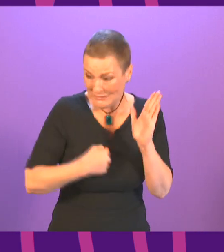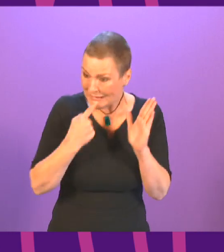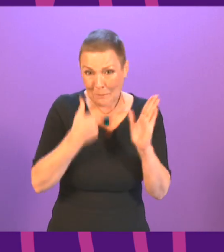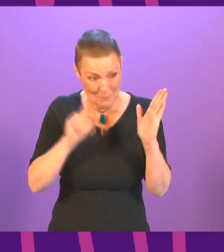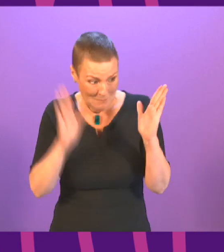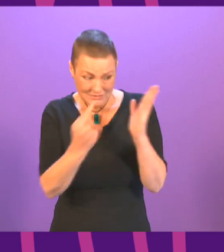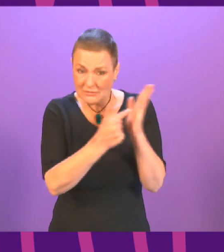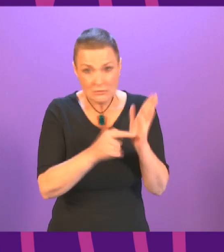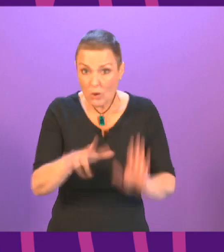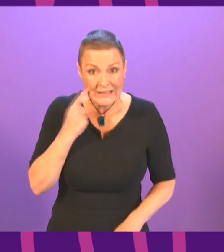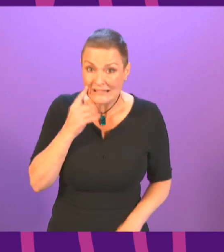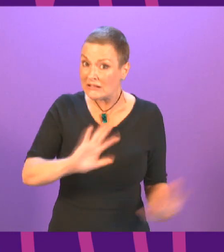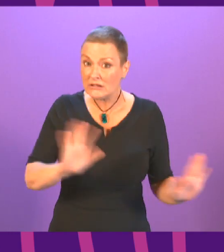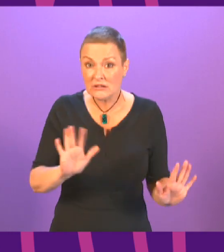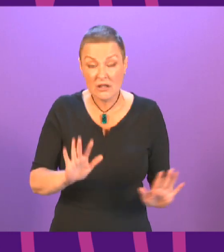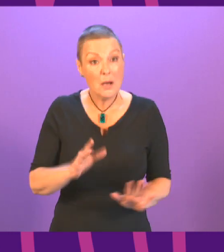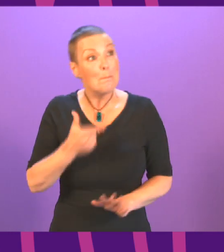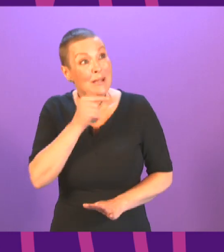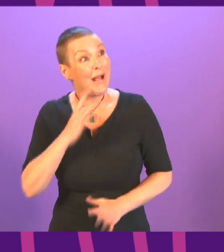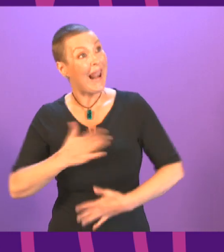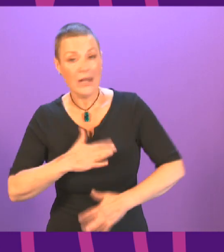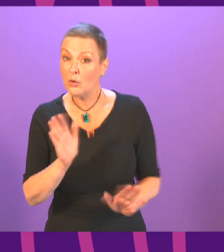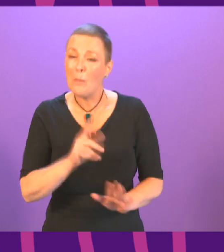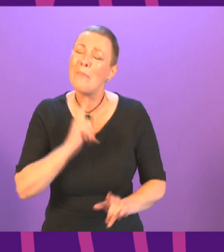that we are asking people to comply with. They are not easy and they are not always